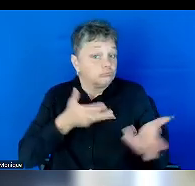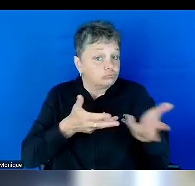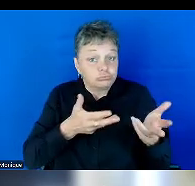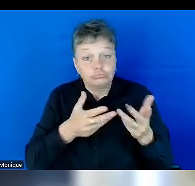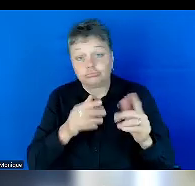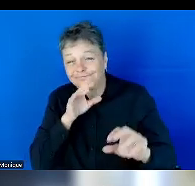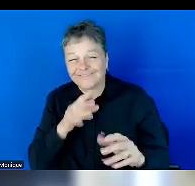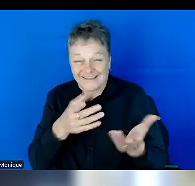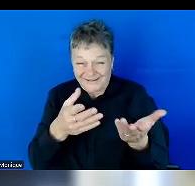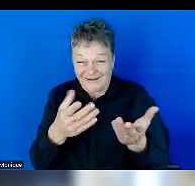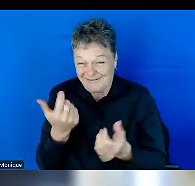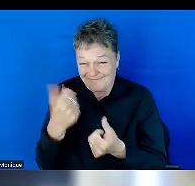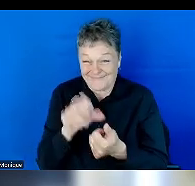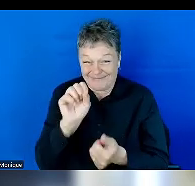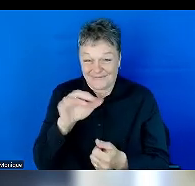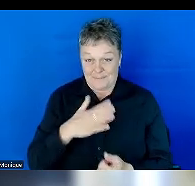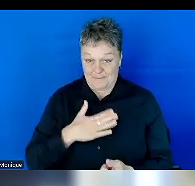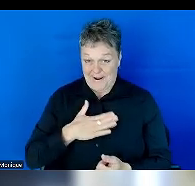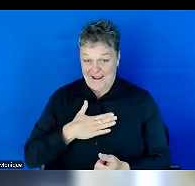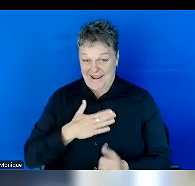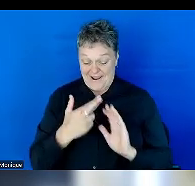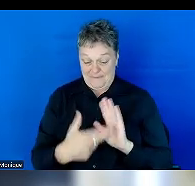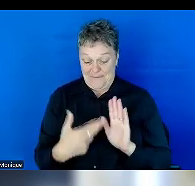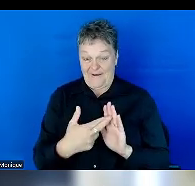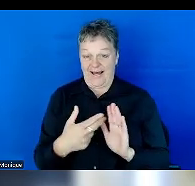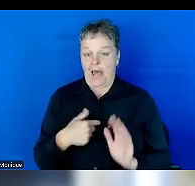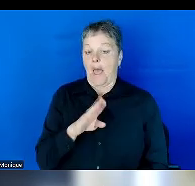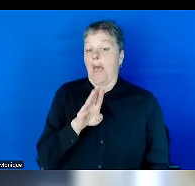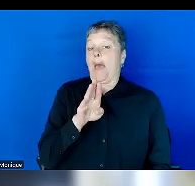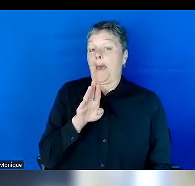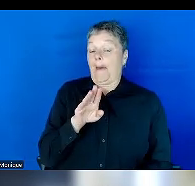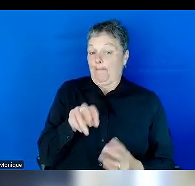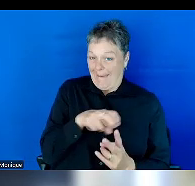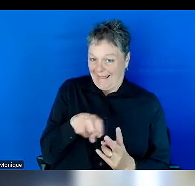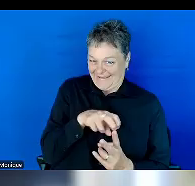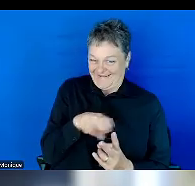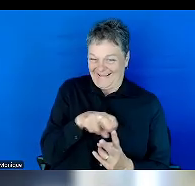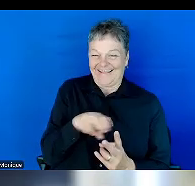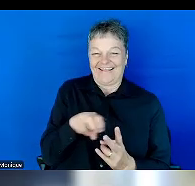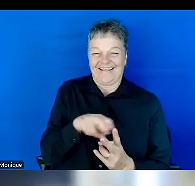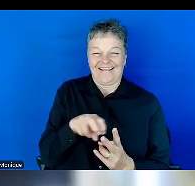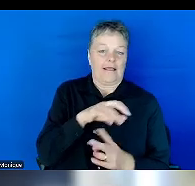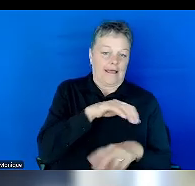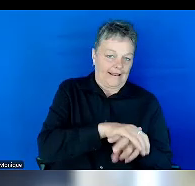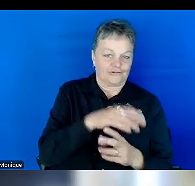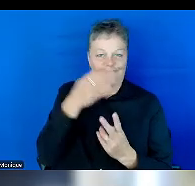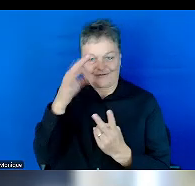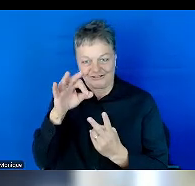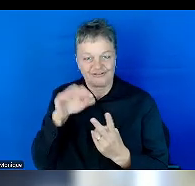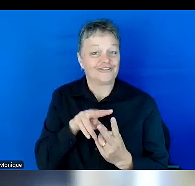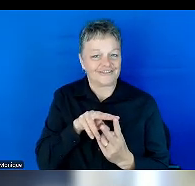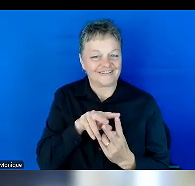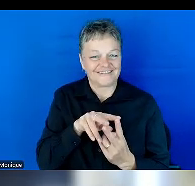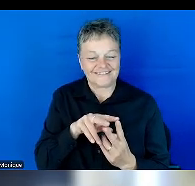suggested earlier uh I am a bilingual uh staff lawyer which means uh we do have some capacity